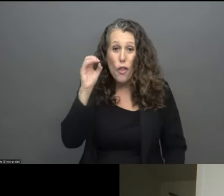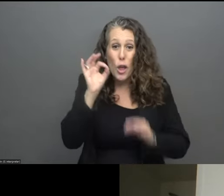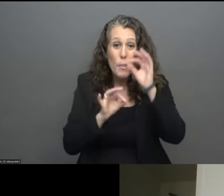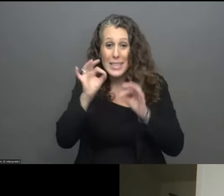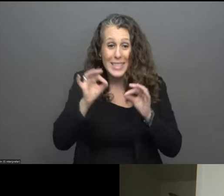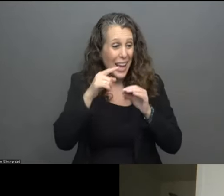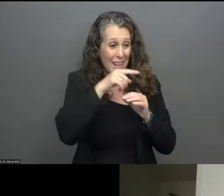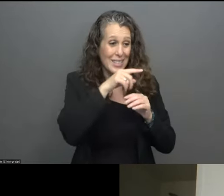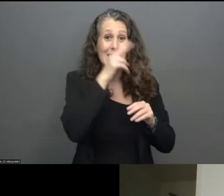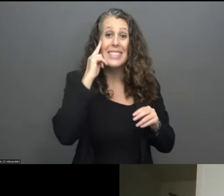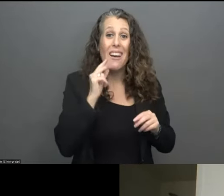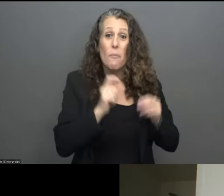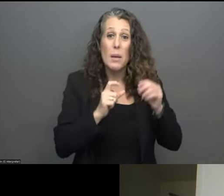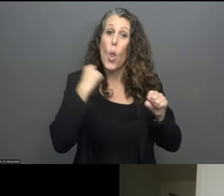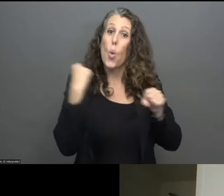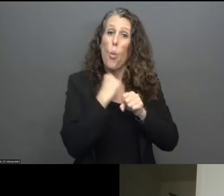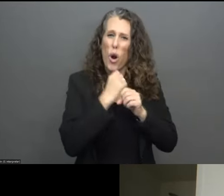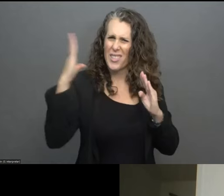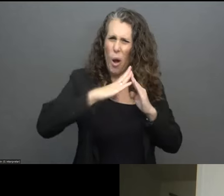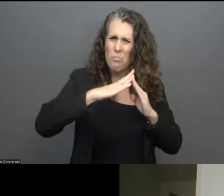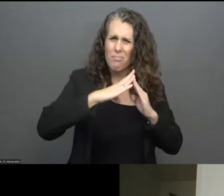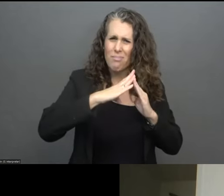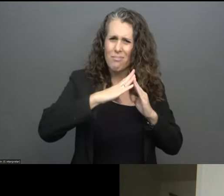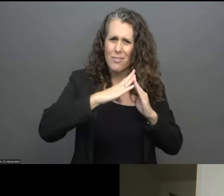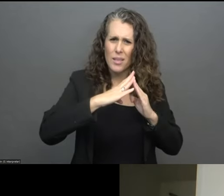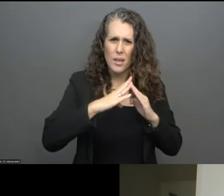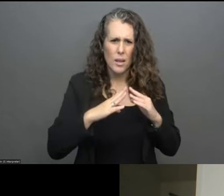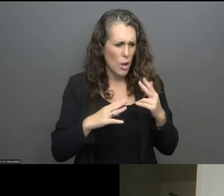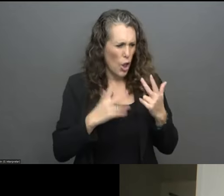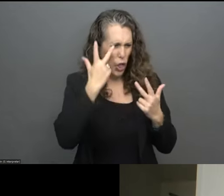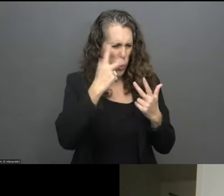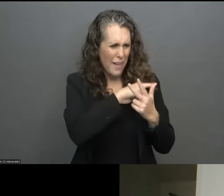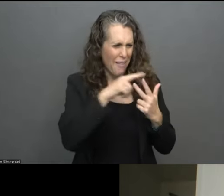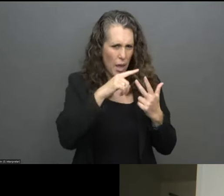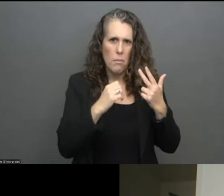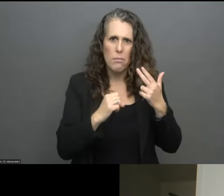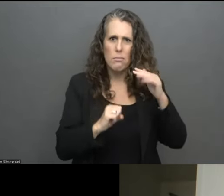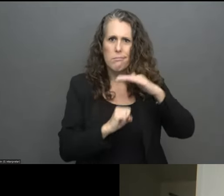team out with the staff are attractive people three of them one with 198 and other in the